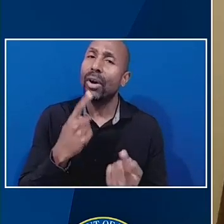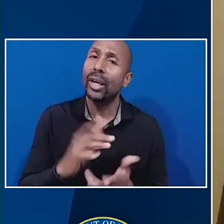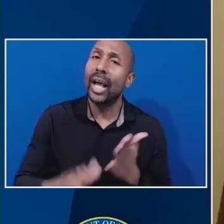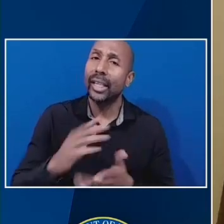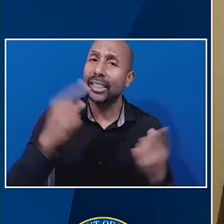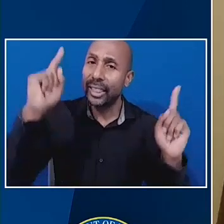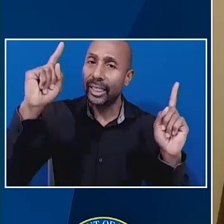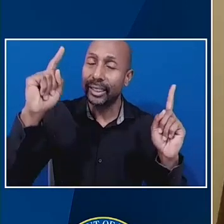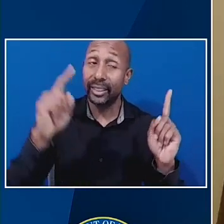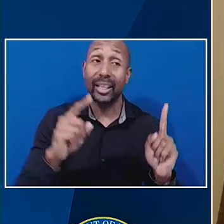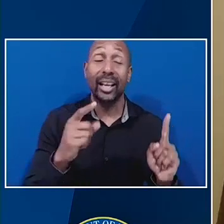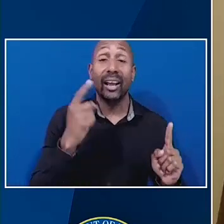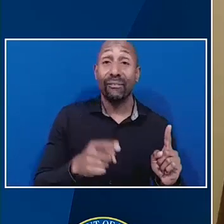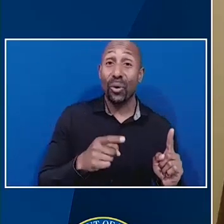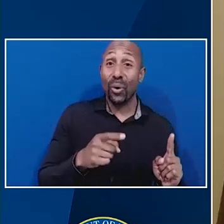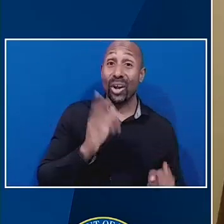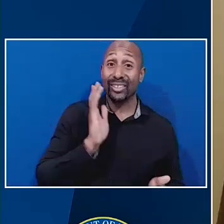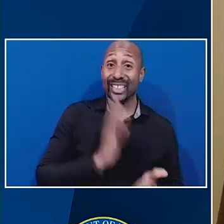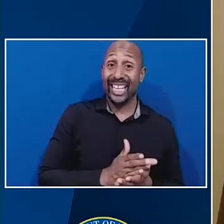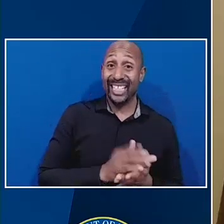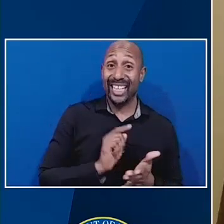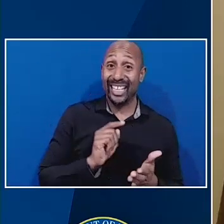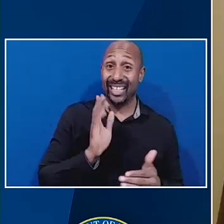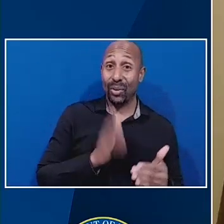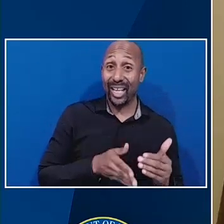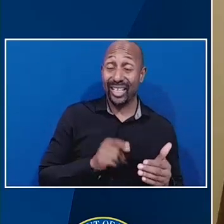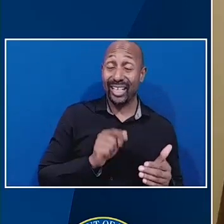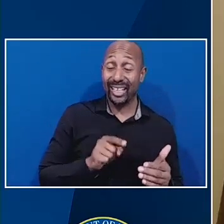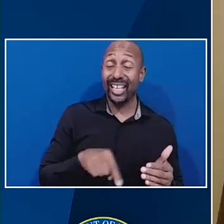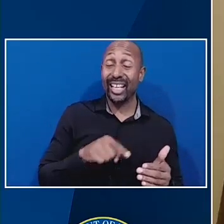take two large steps back in the progress that we've made. Thank you so much.